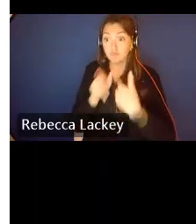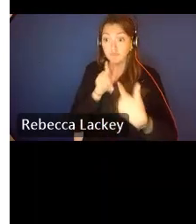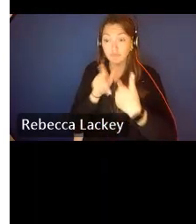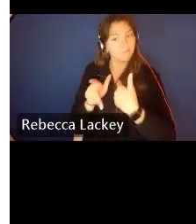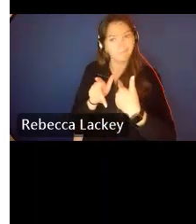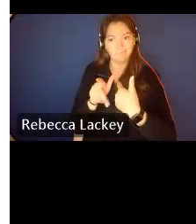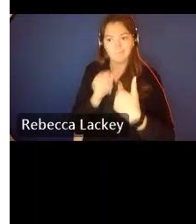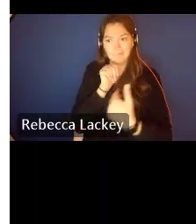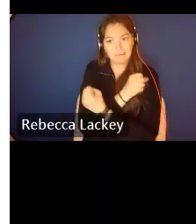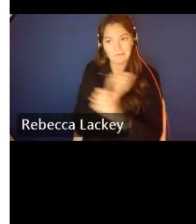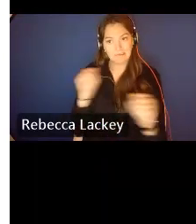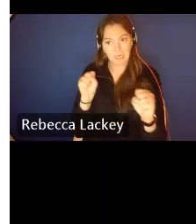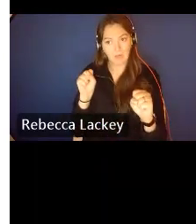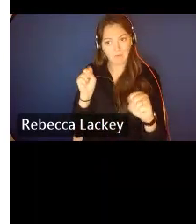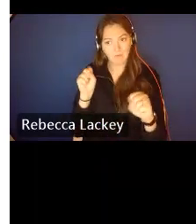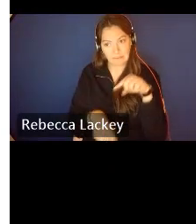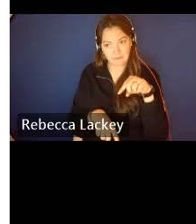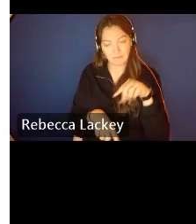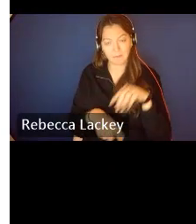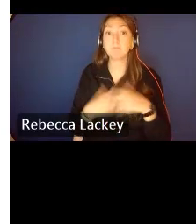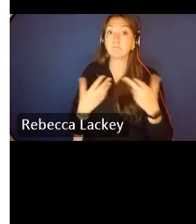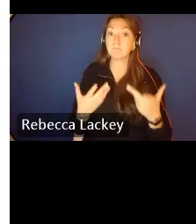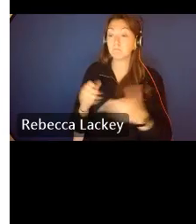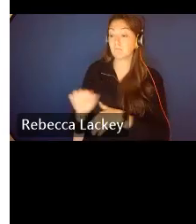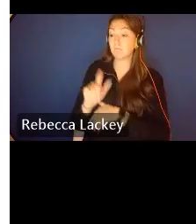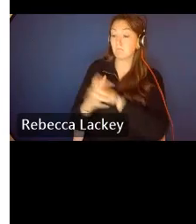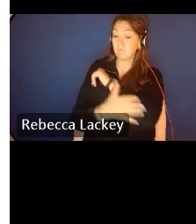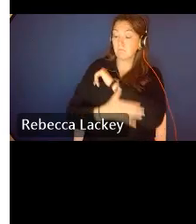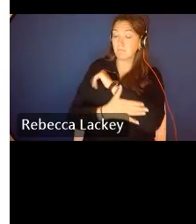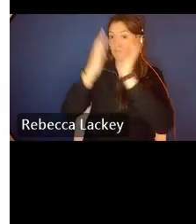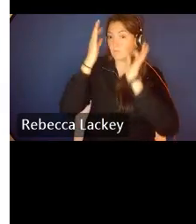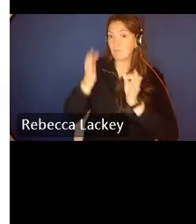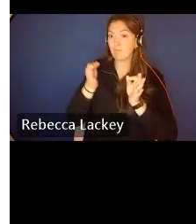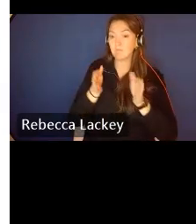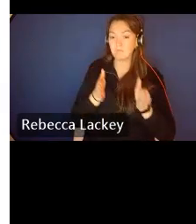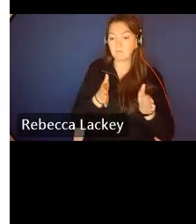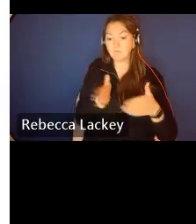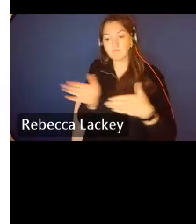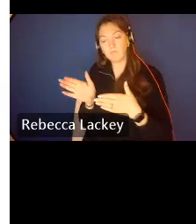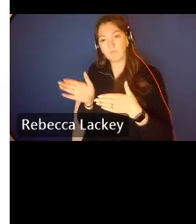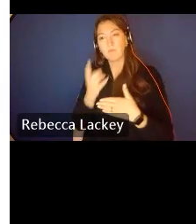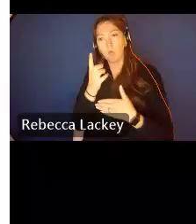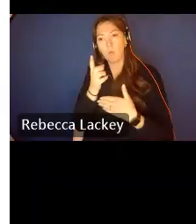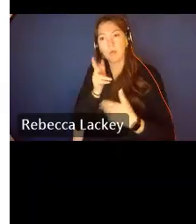not a safe or workable option. St. Louis County chose to shift the bridge to one-way traffic.